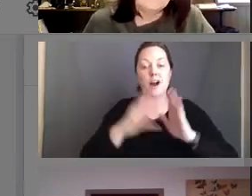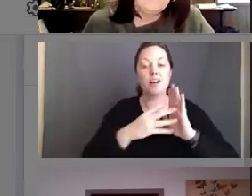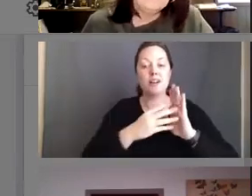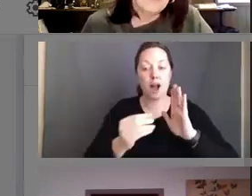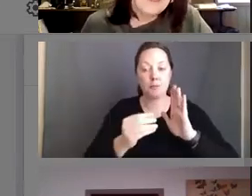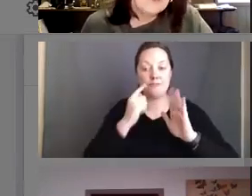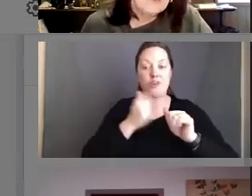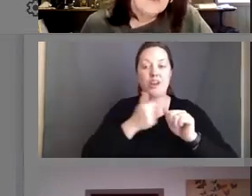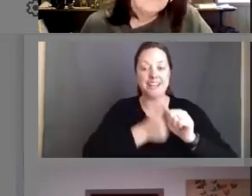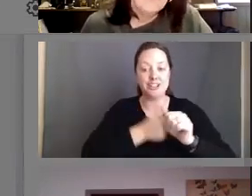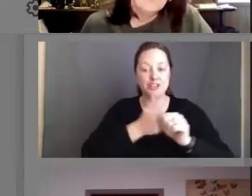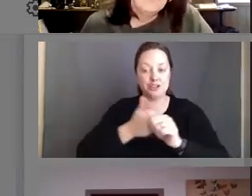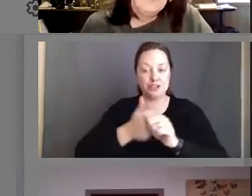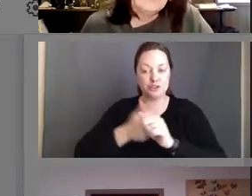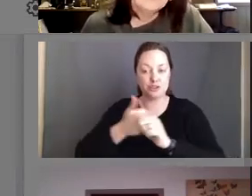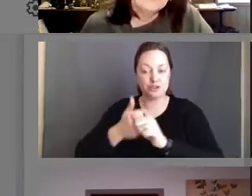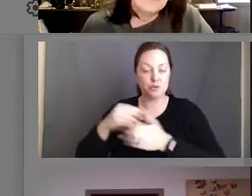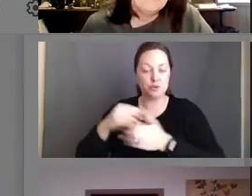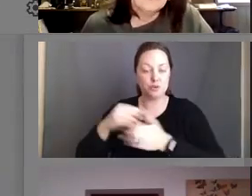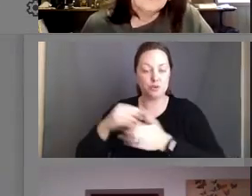page. Do you see that? Get rid of it.